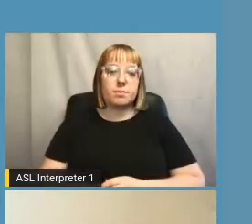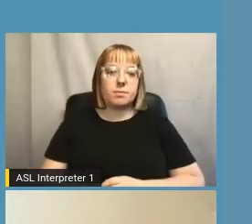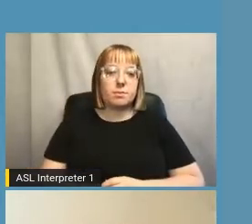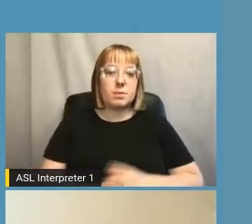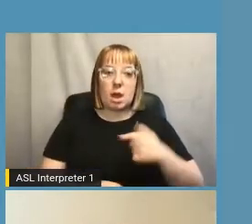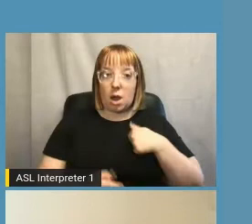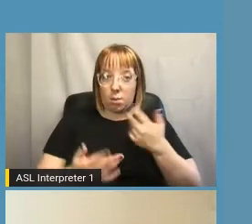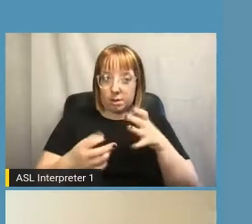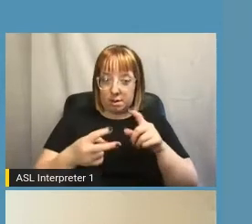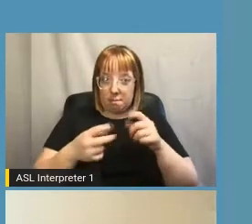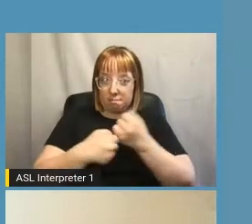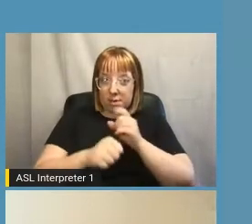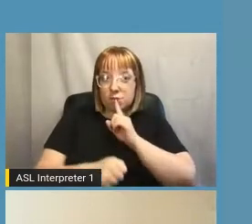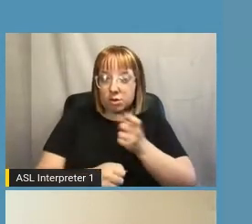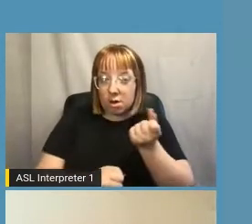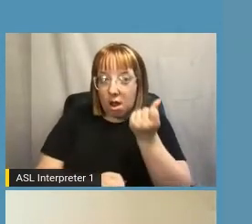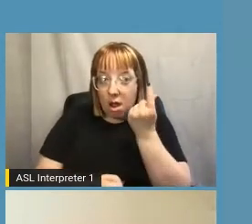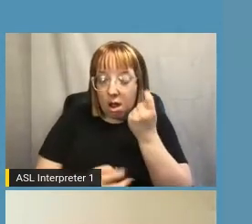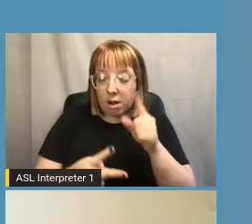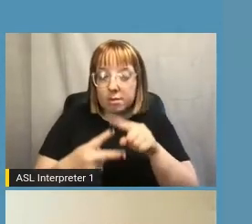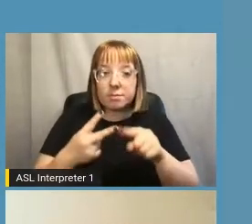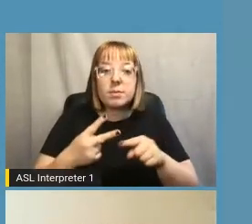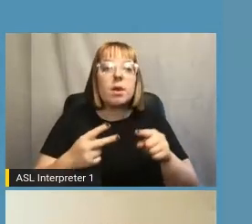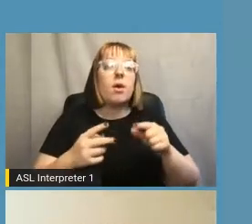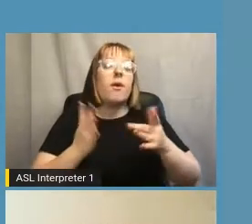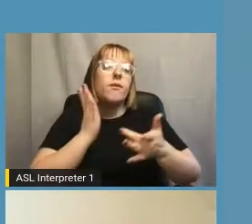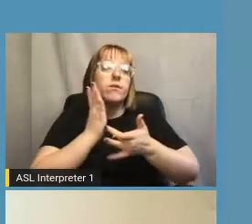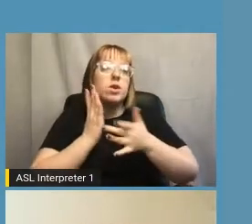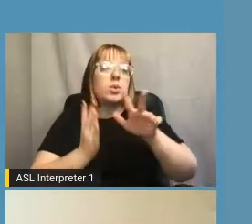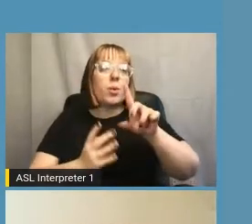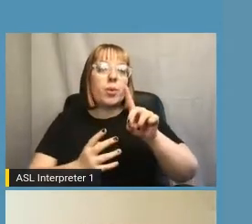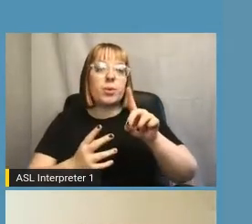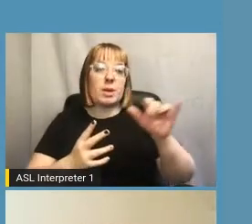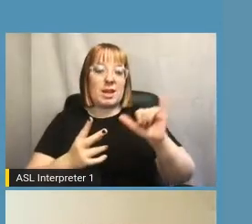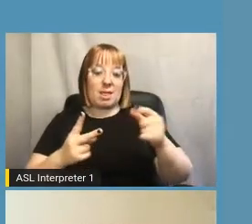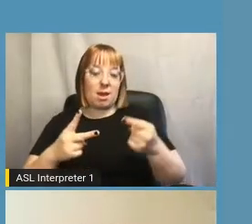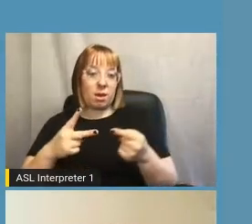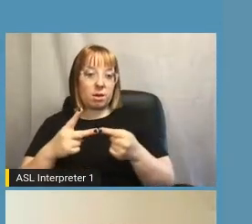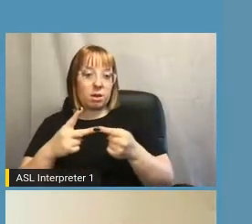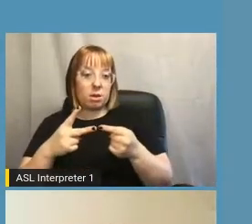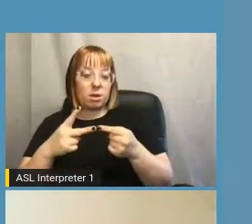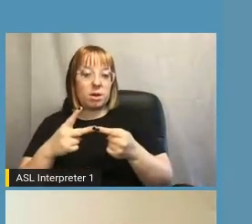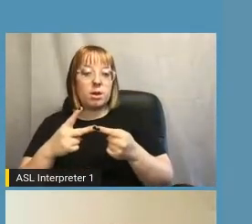between a virtual 3d space that is like [ __ ] matrix where you're giving rooms in which to